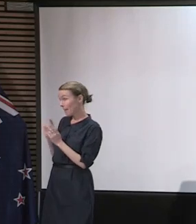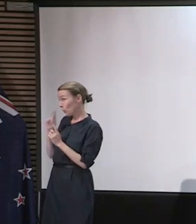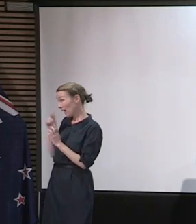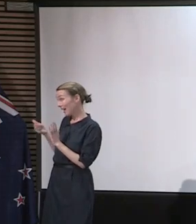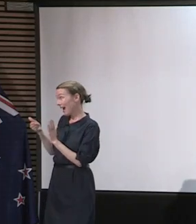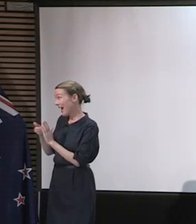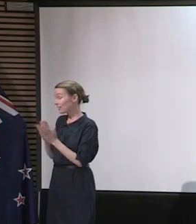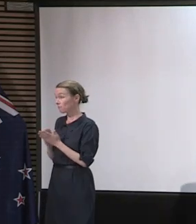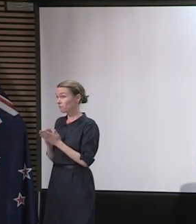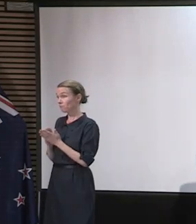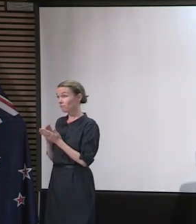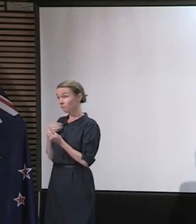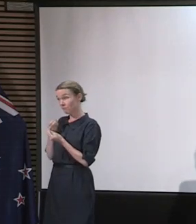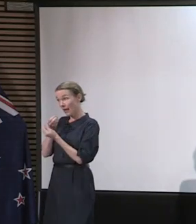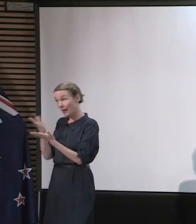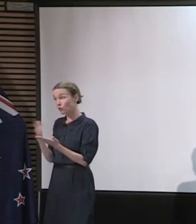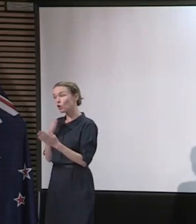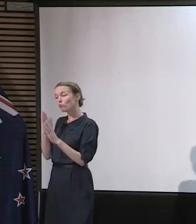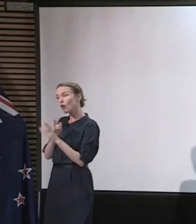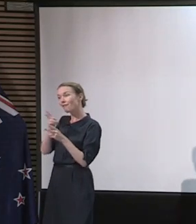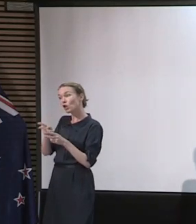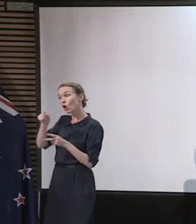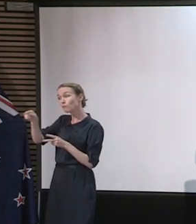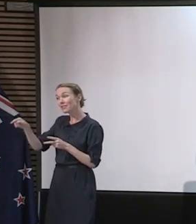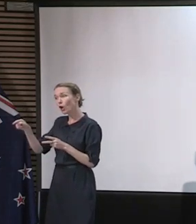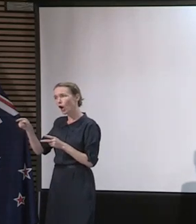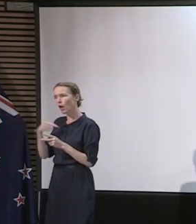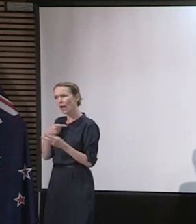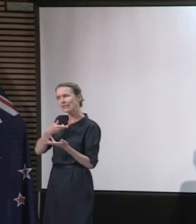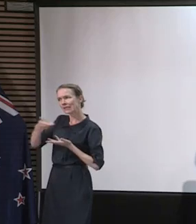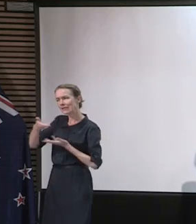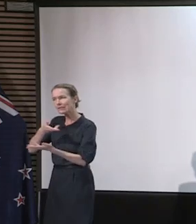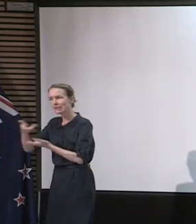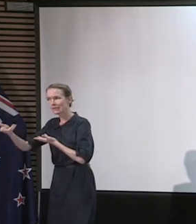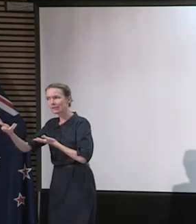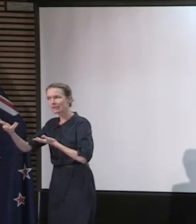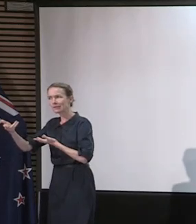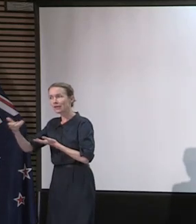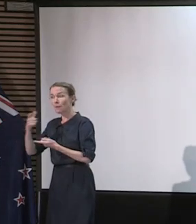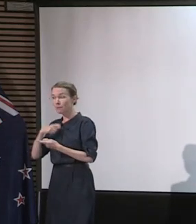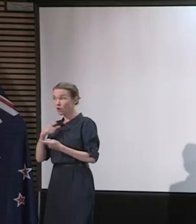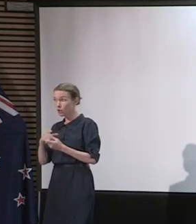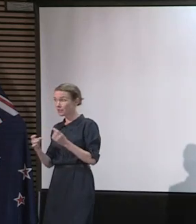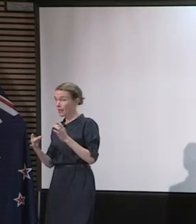There are. Prime Minister, did you want to talk to that. Cabinet has looked. We have been having active discussion with